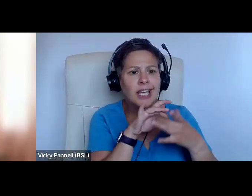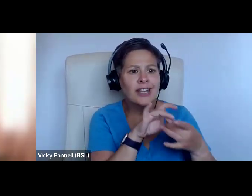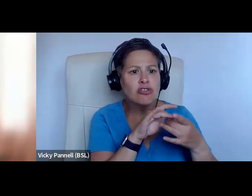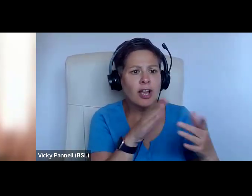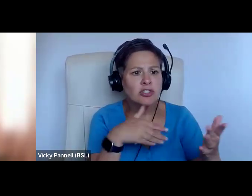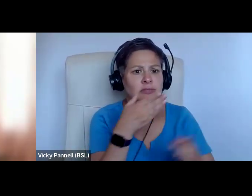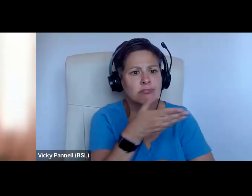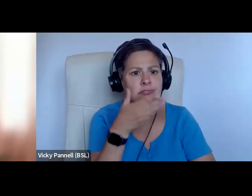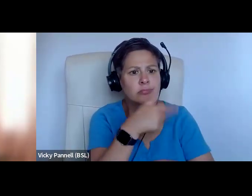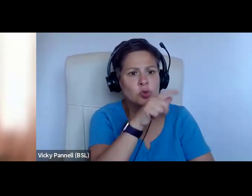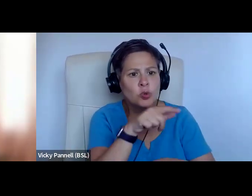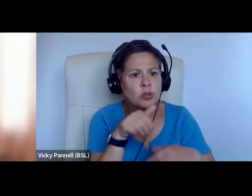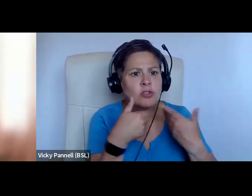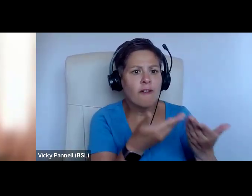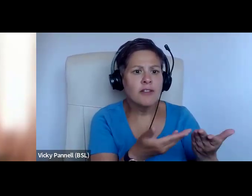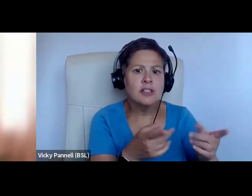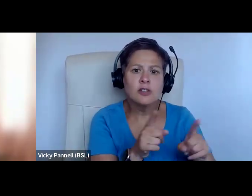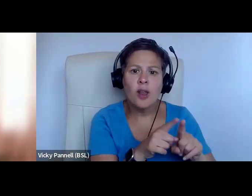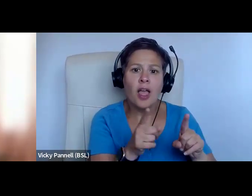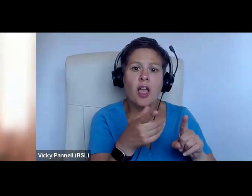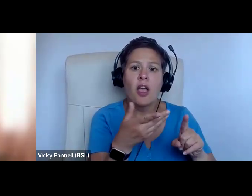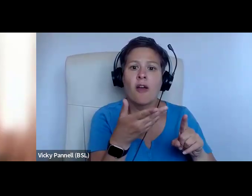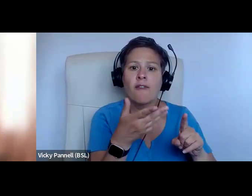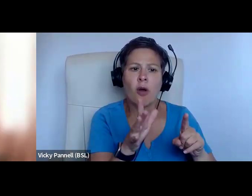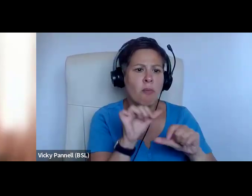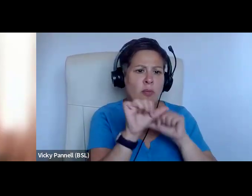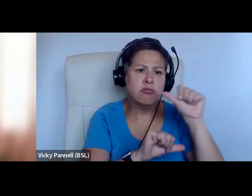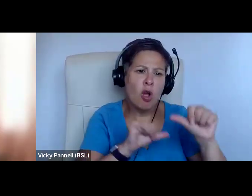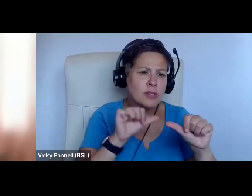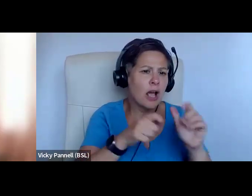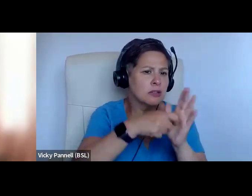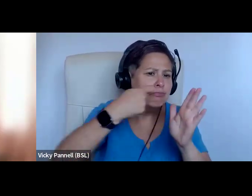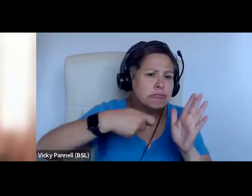communication breakdowns with specific service delivery teams.